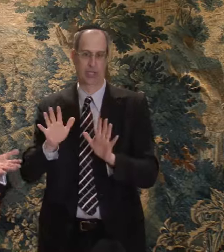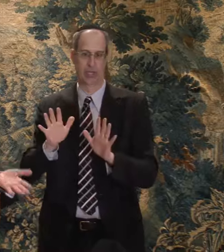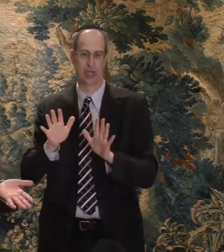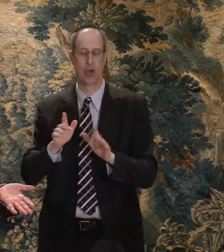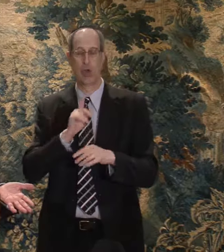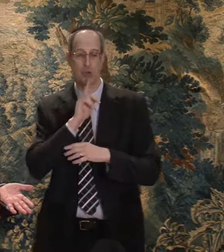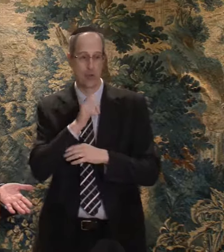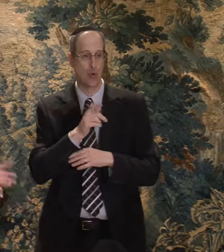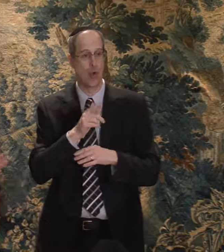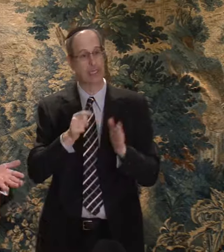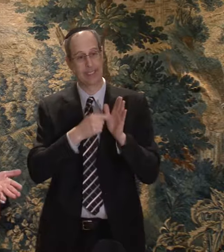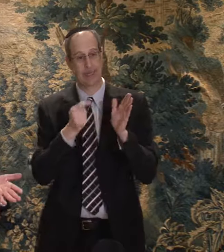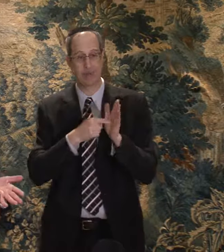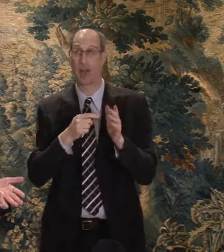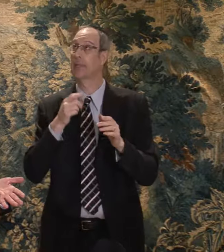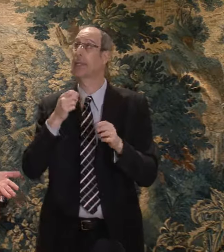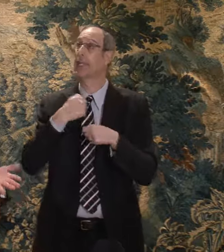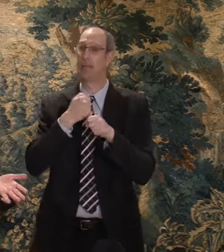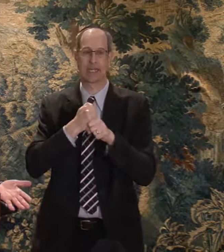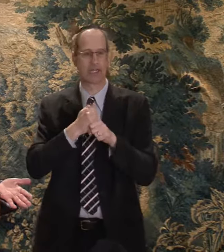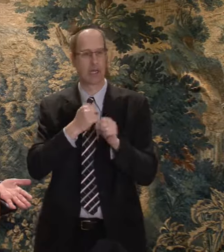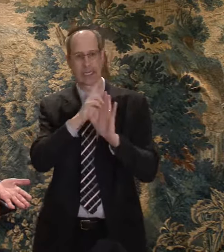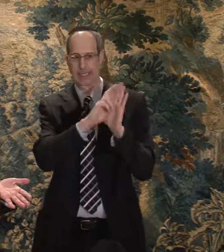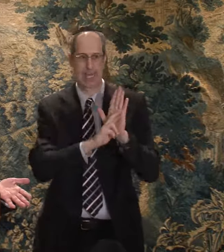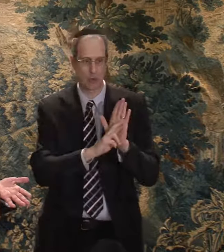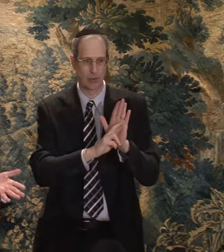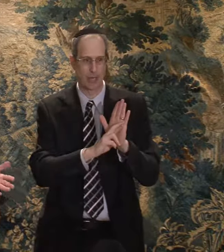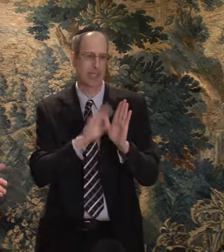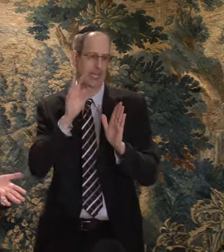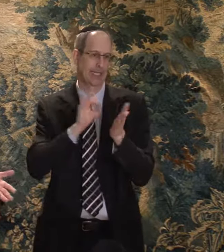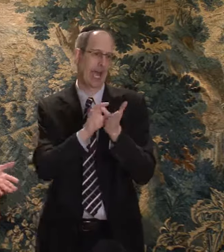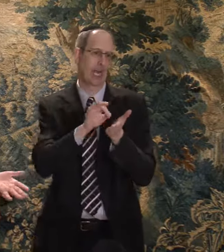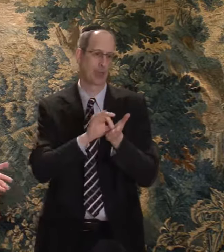david has to make it zero for whatever reason that's his freshman but how does